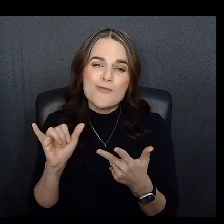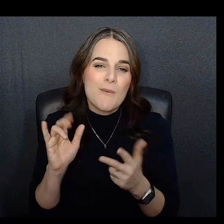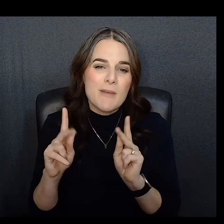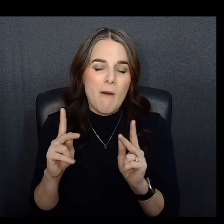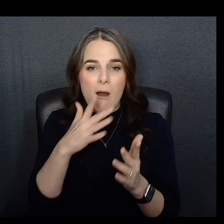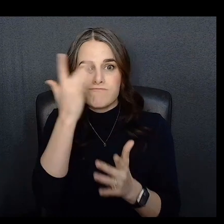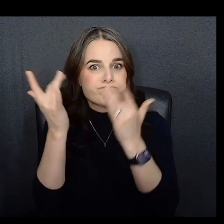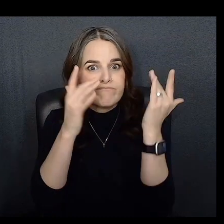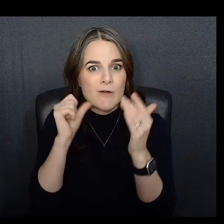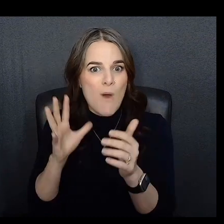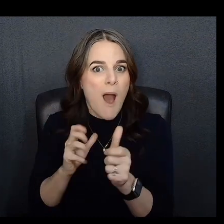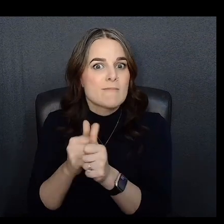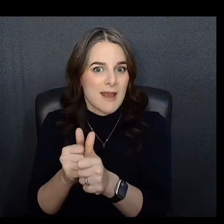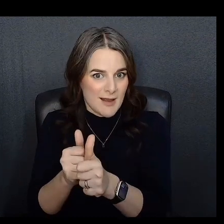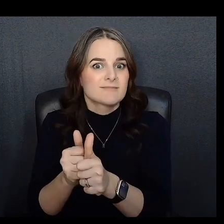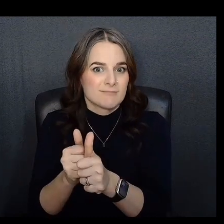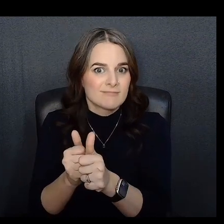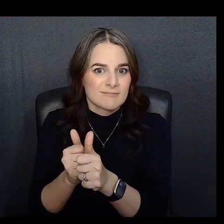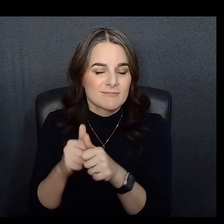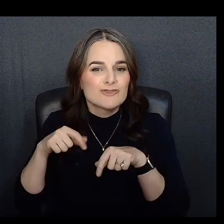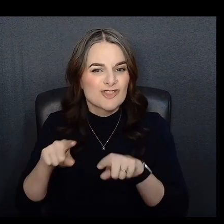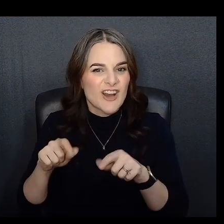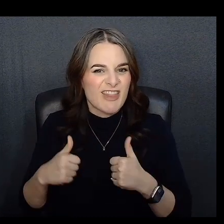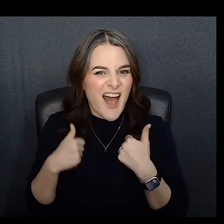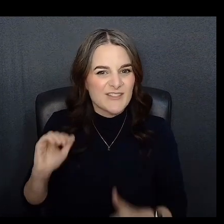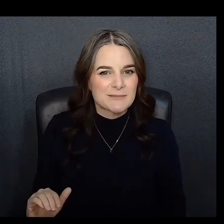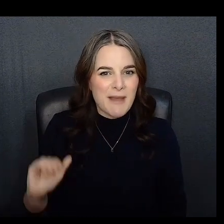The vocabulary that a young child is going to have to talk